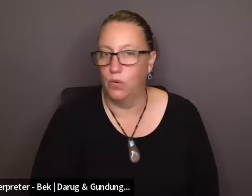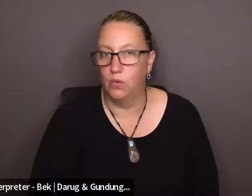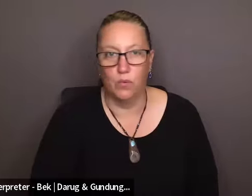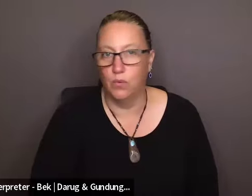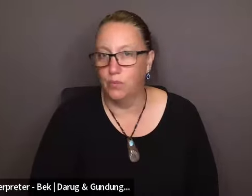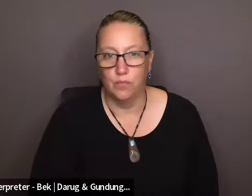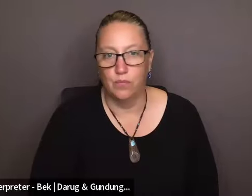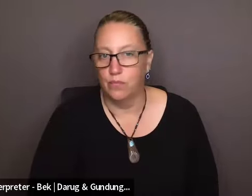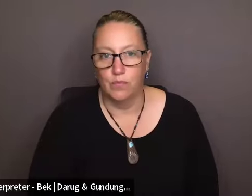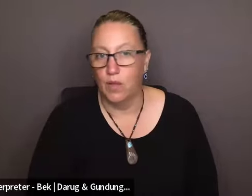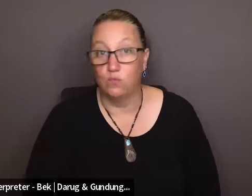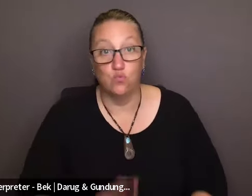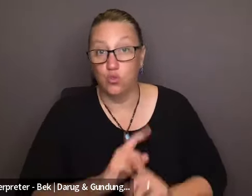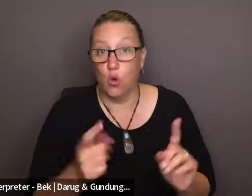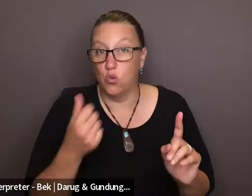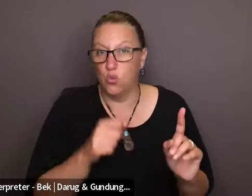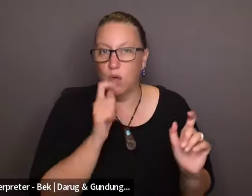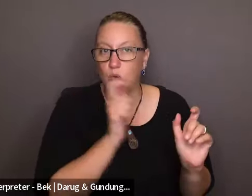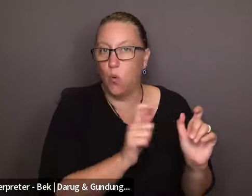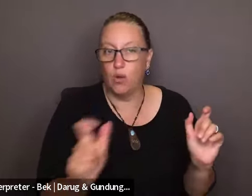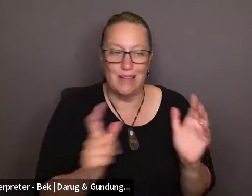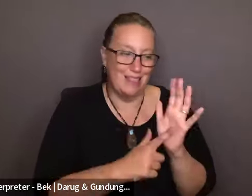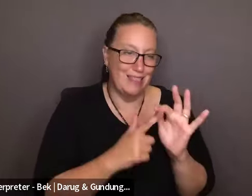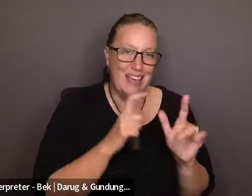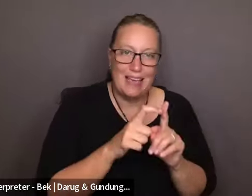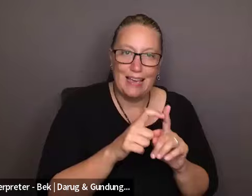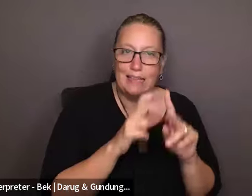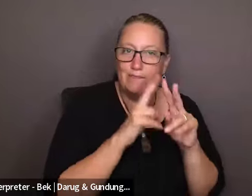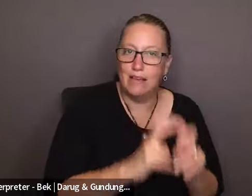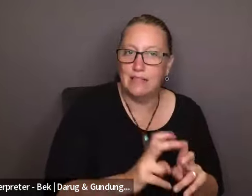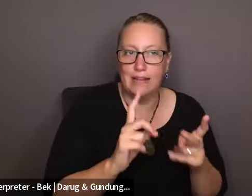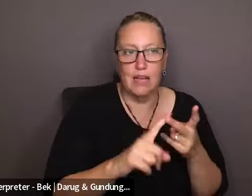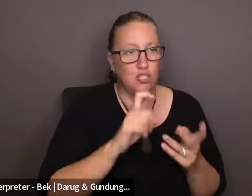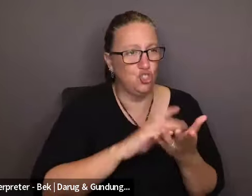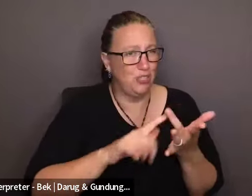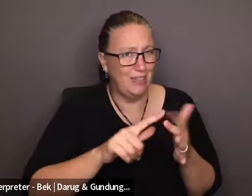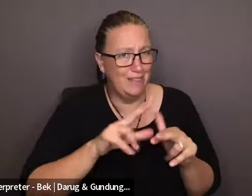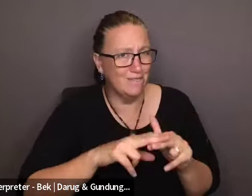're not using that terminology in our application